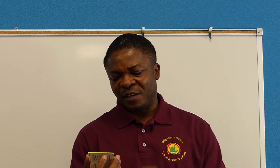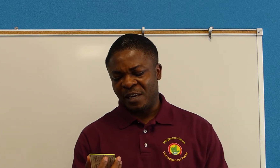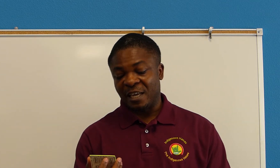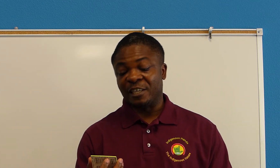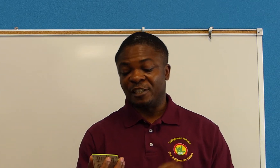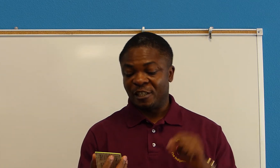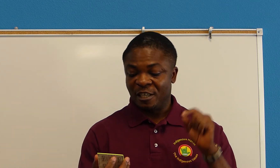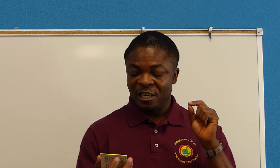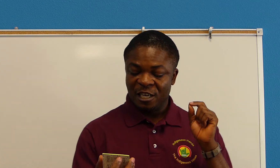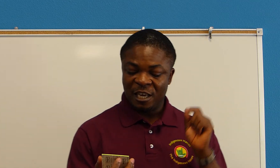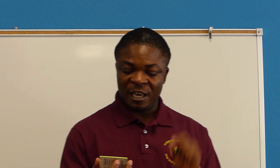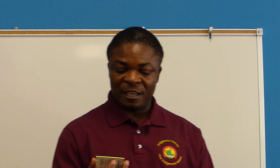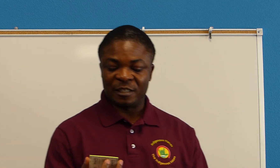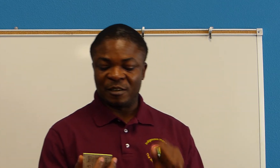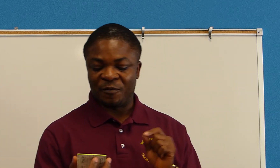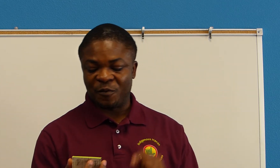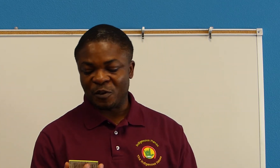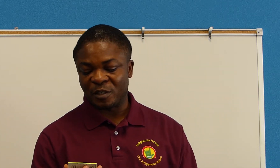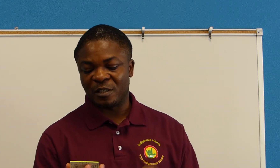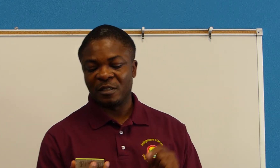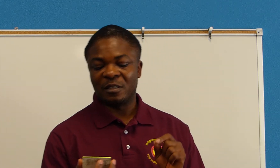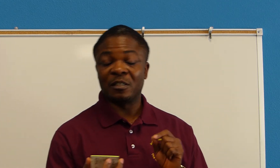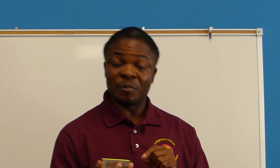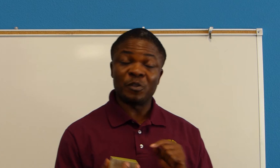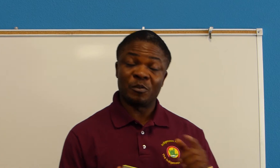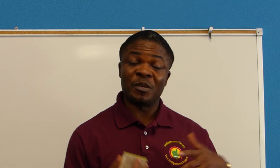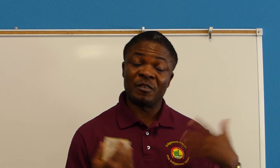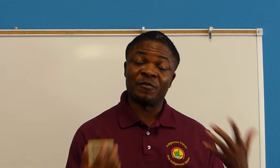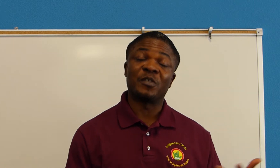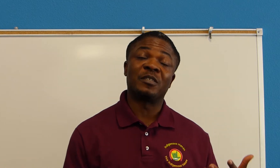village Is the first, supposed to be the first